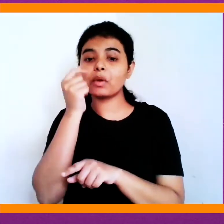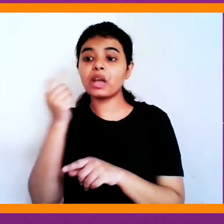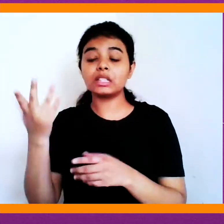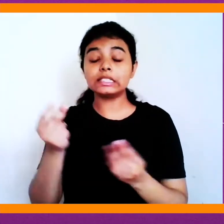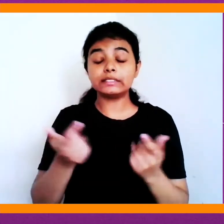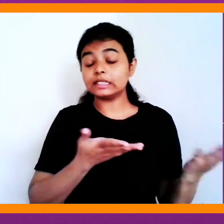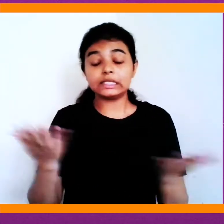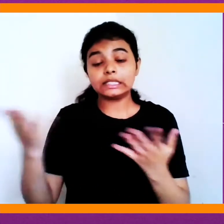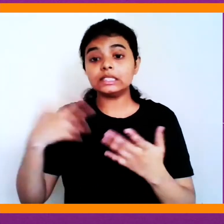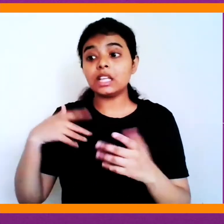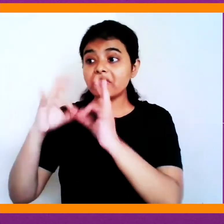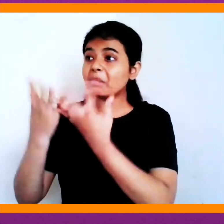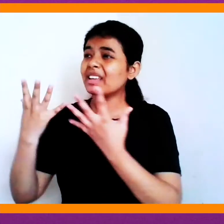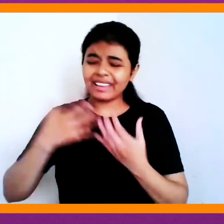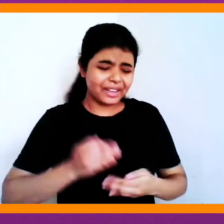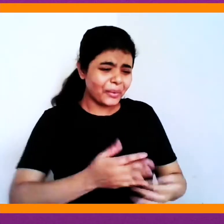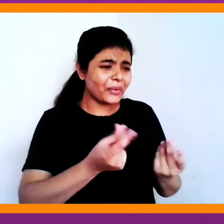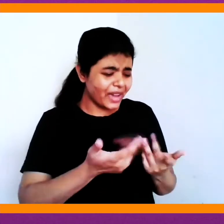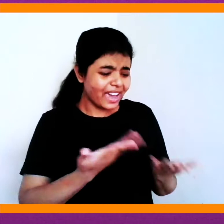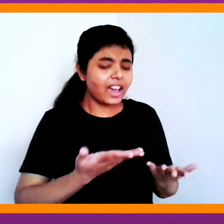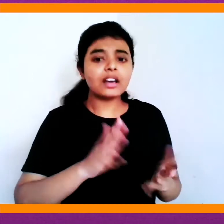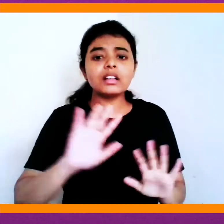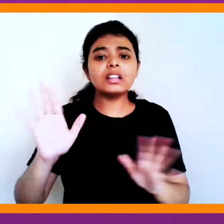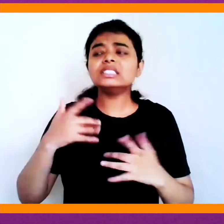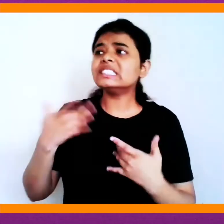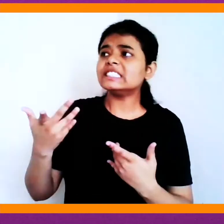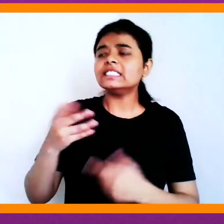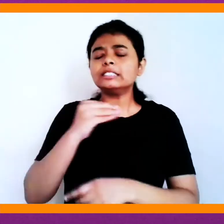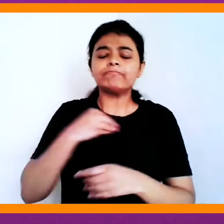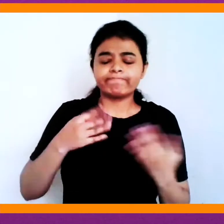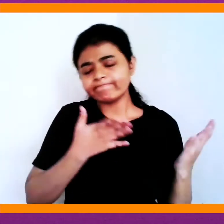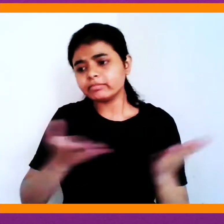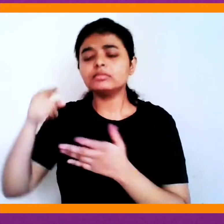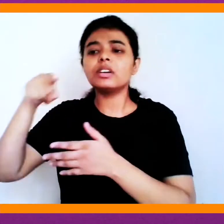go to the hospital in a hurry for checkups because of pressure from the family and end up doing a lot